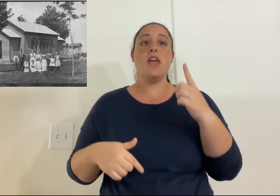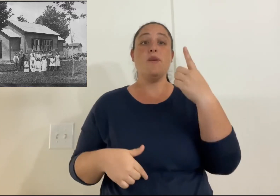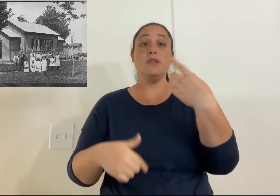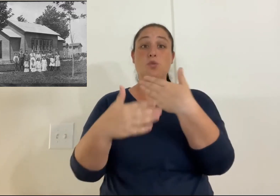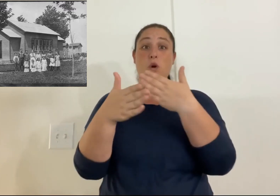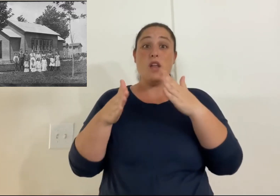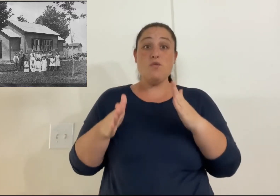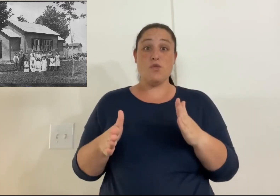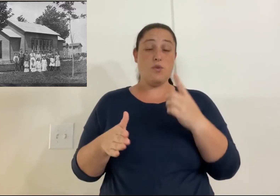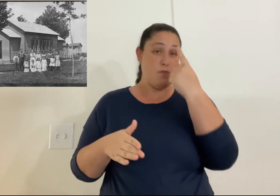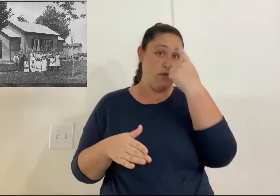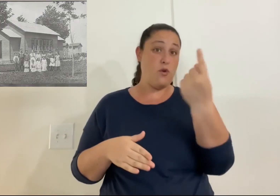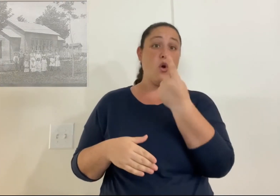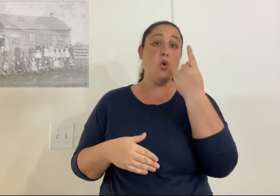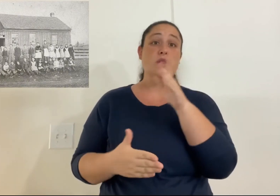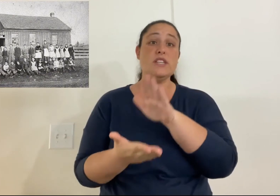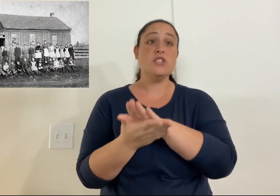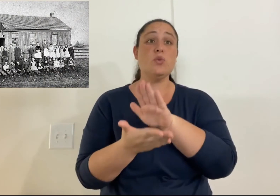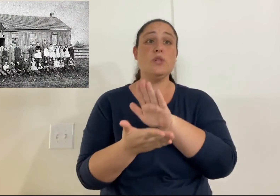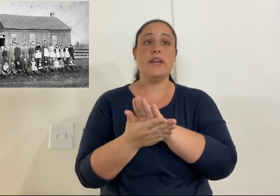It was just one room for schooling.